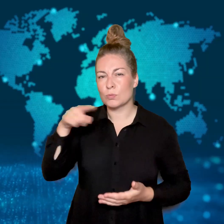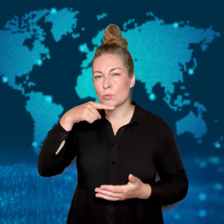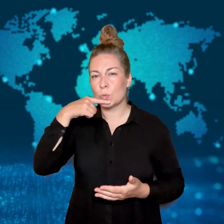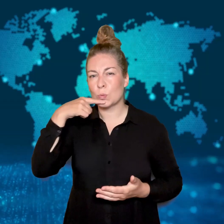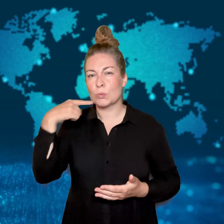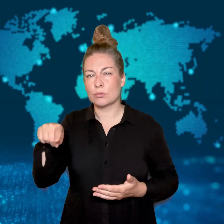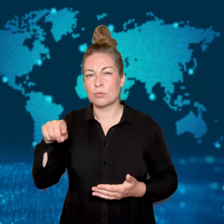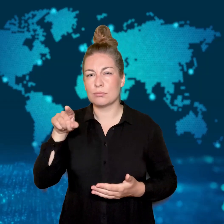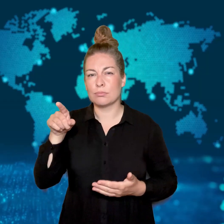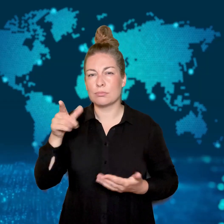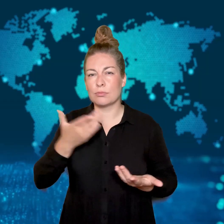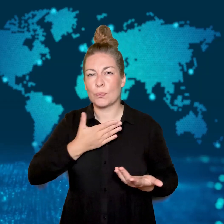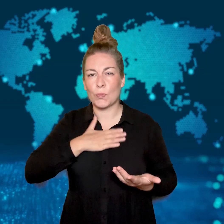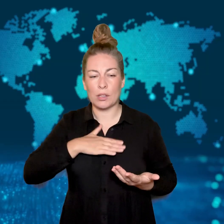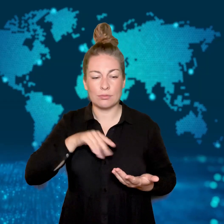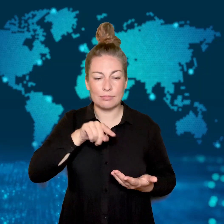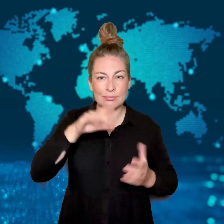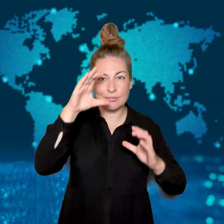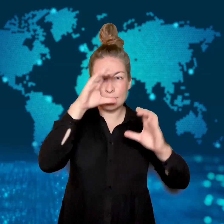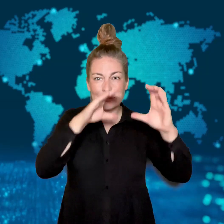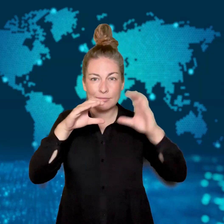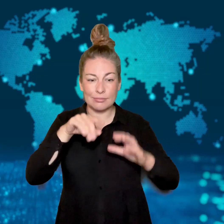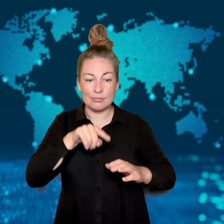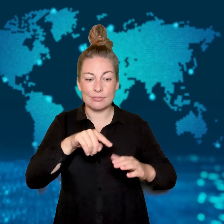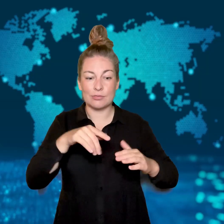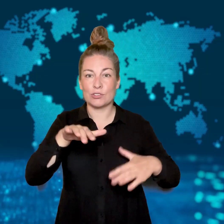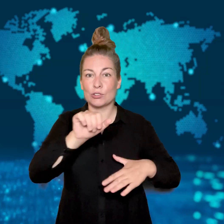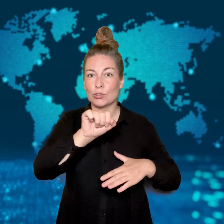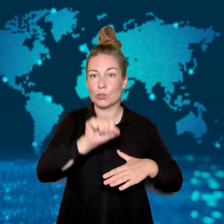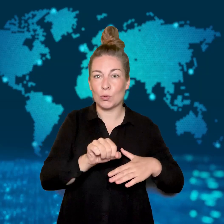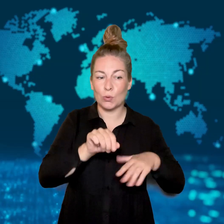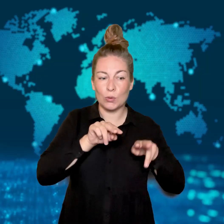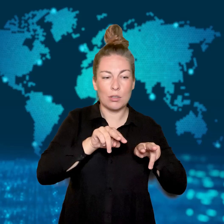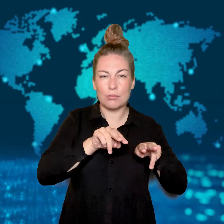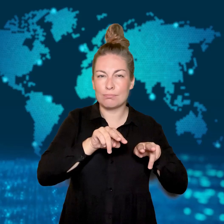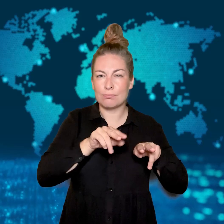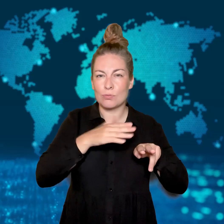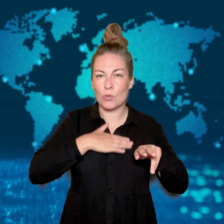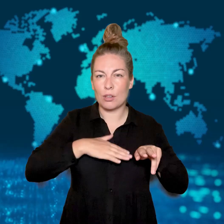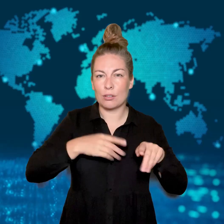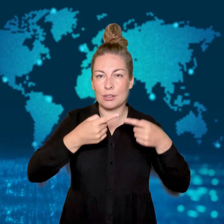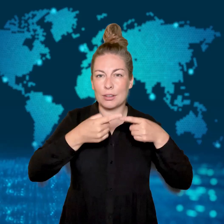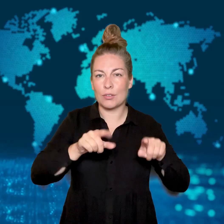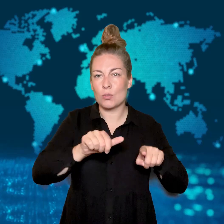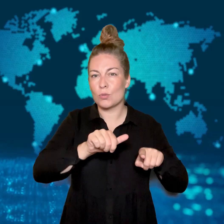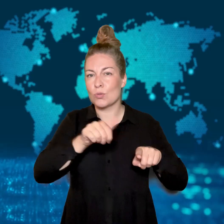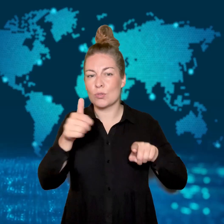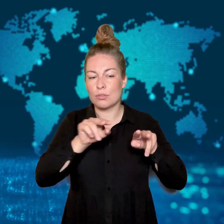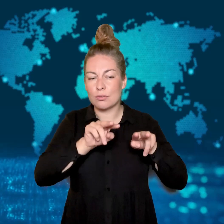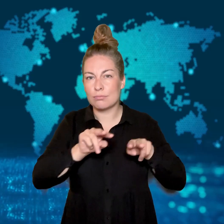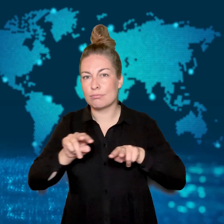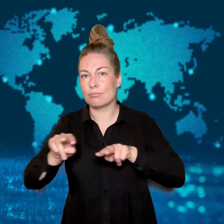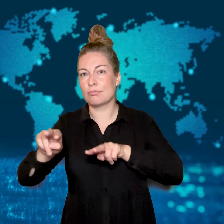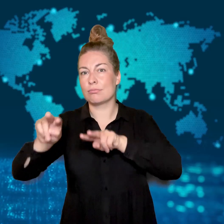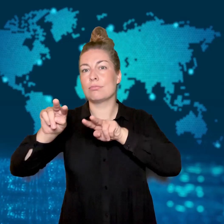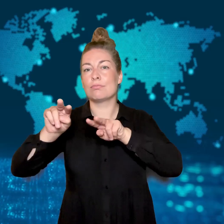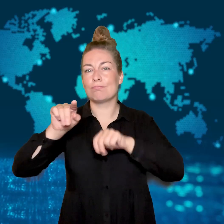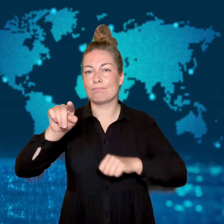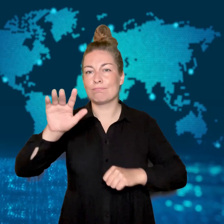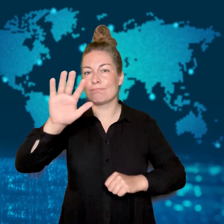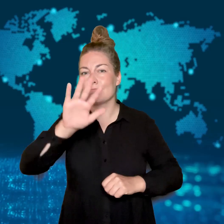the country could buy time to reinforce its southern defenses.